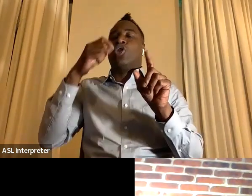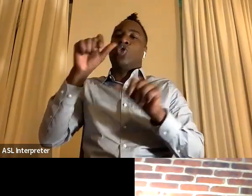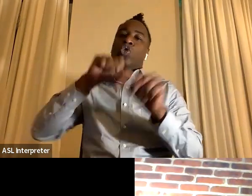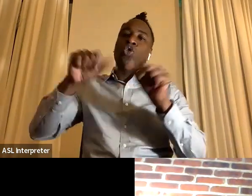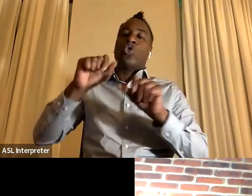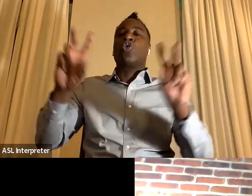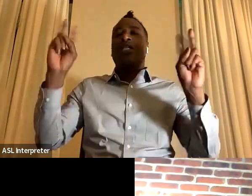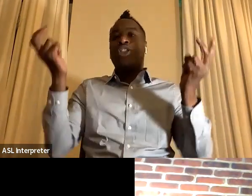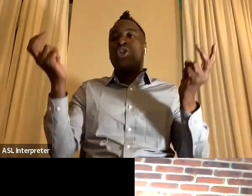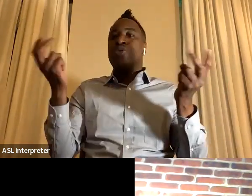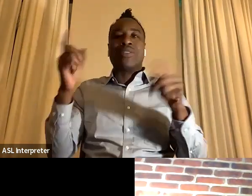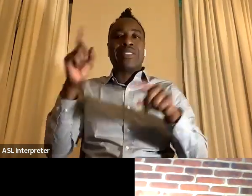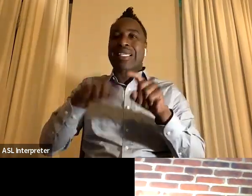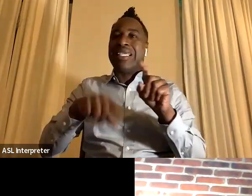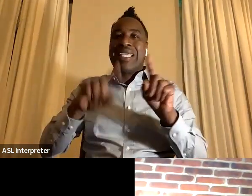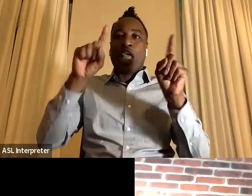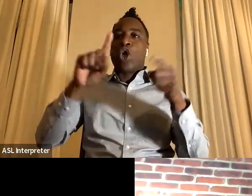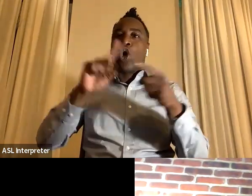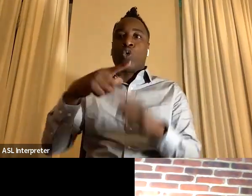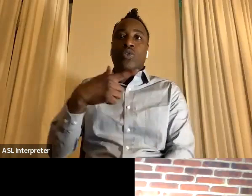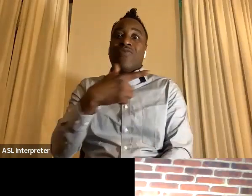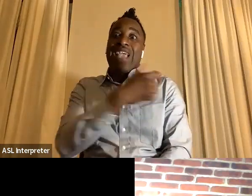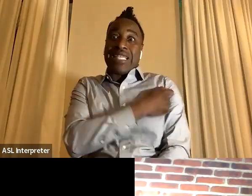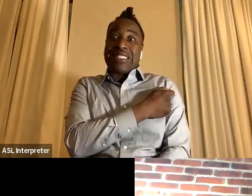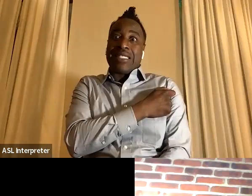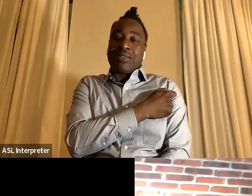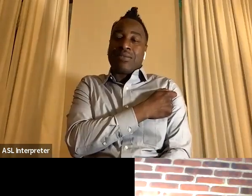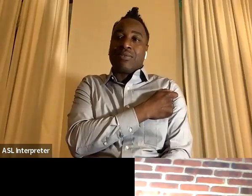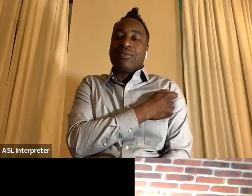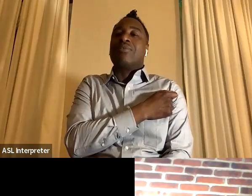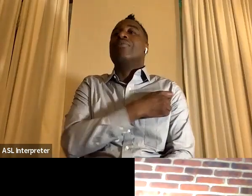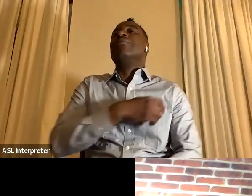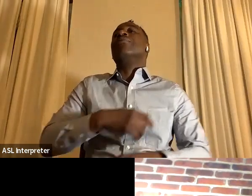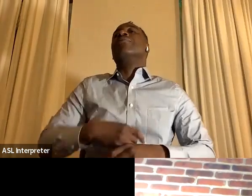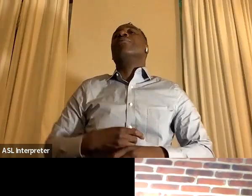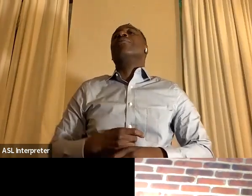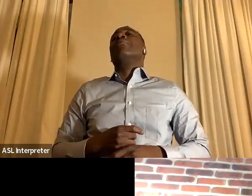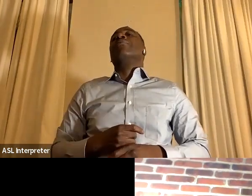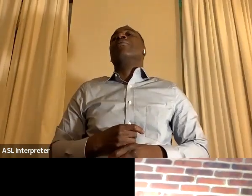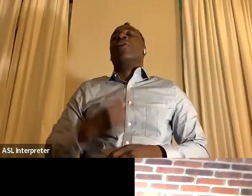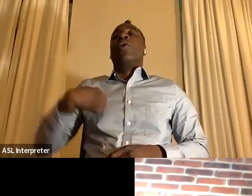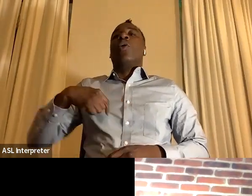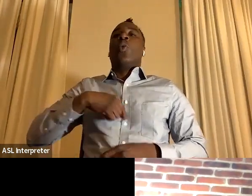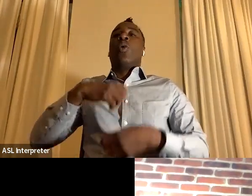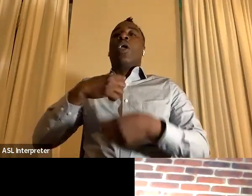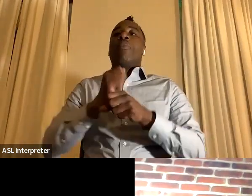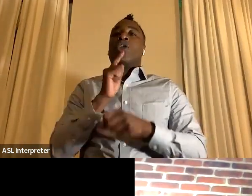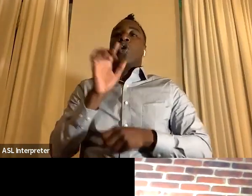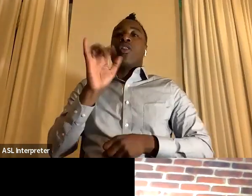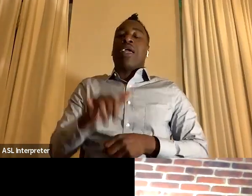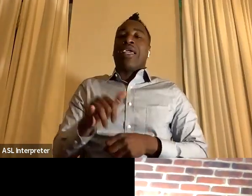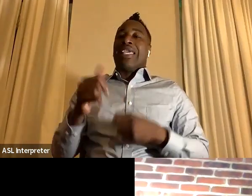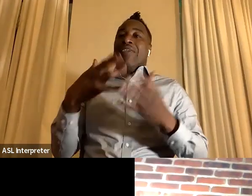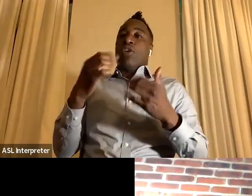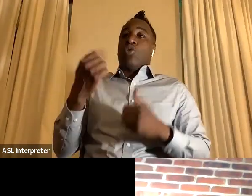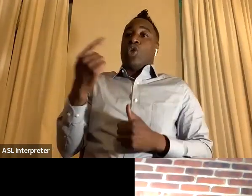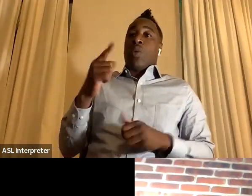They can't get to the vaccine either as well. So we make sure that we though they can't get to where the vaccines are,